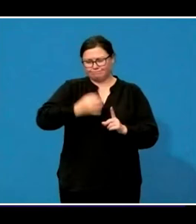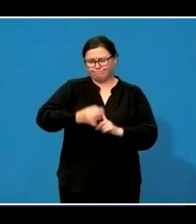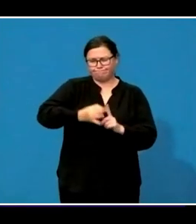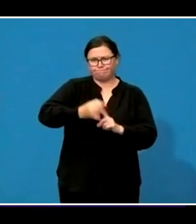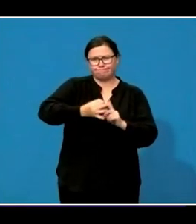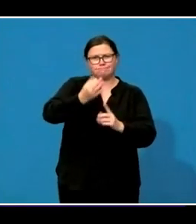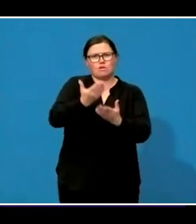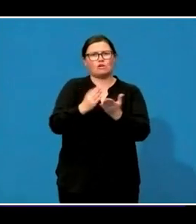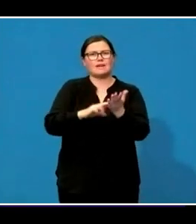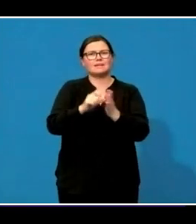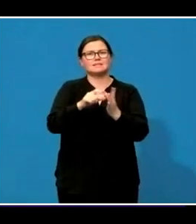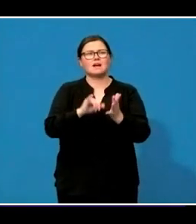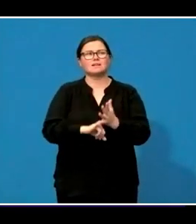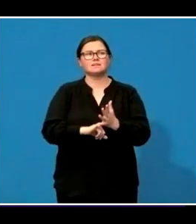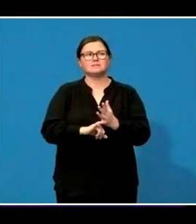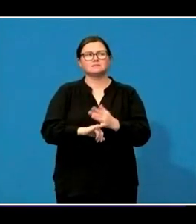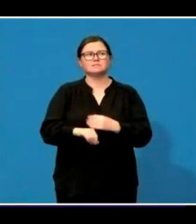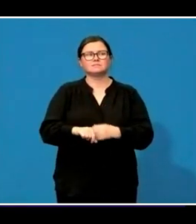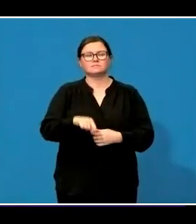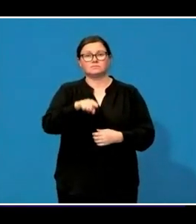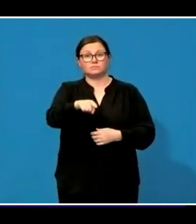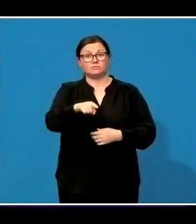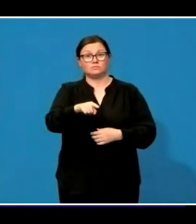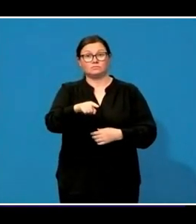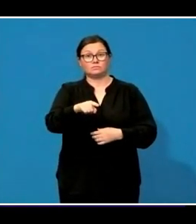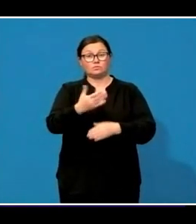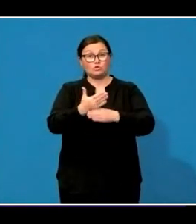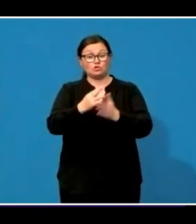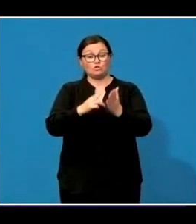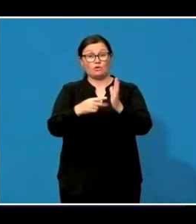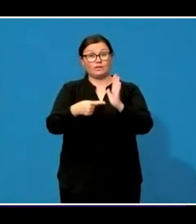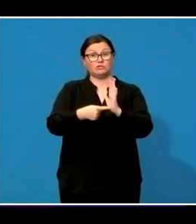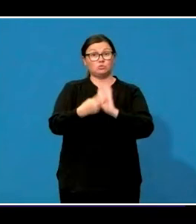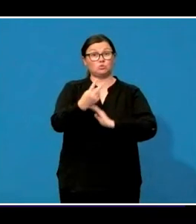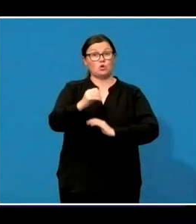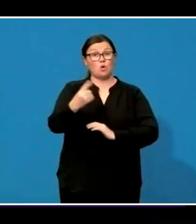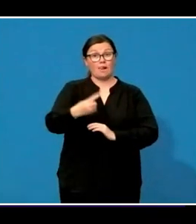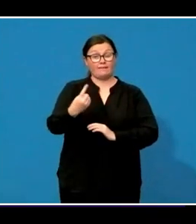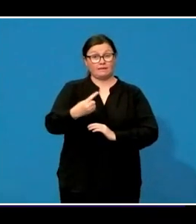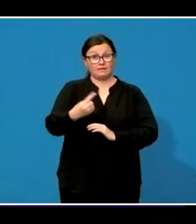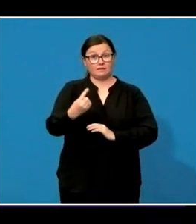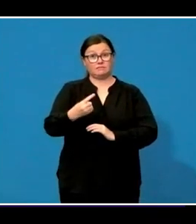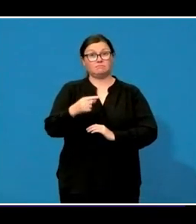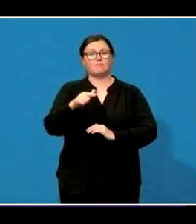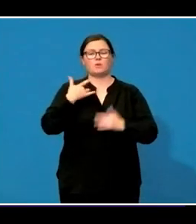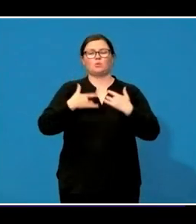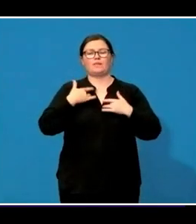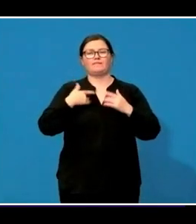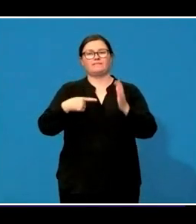You first moved to the Northern Territory in 2011. That's correct. MR GRIFFIN: You lived for some time in Tennant Creek and you now live in Alice Springs?